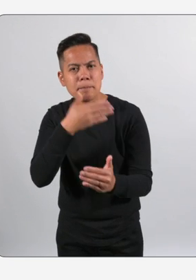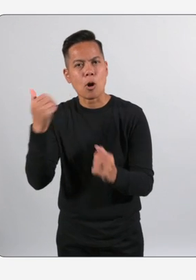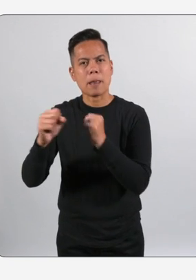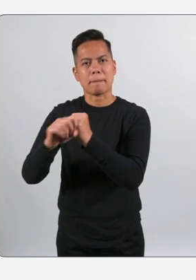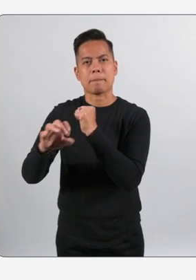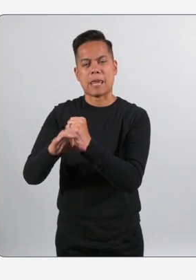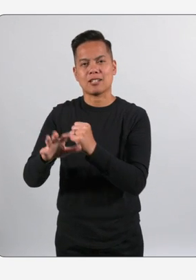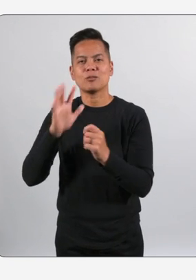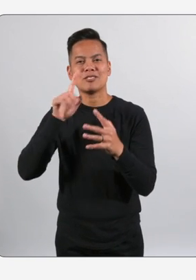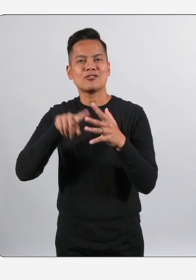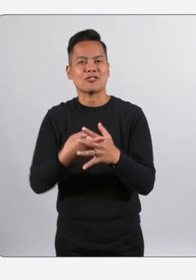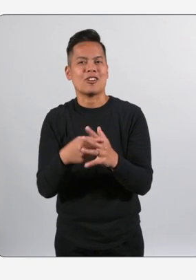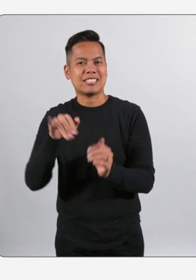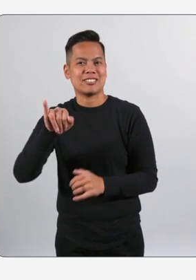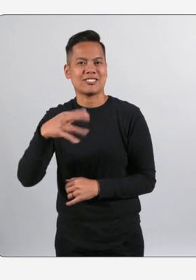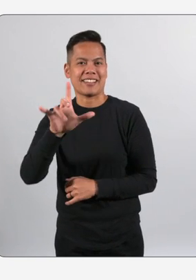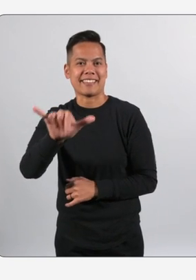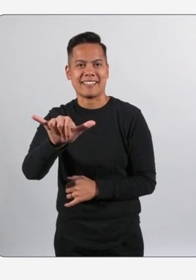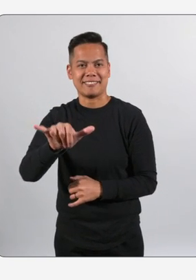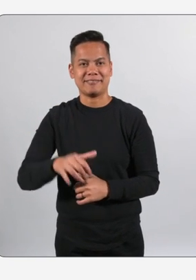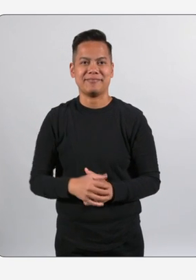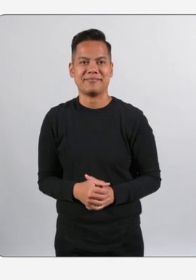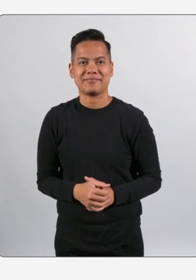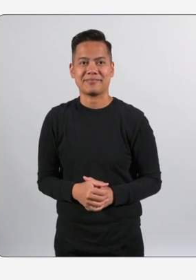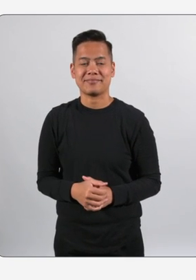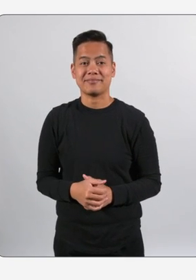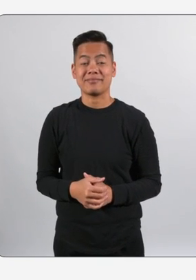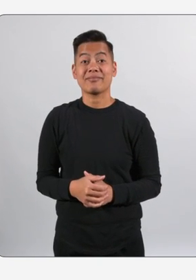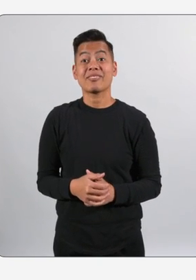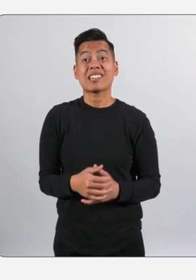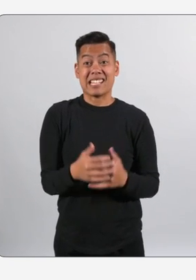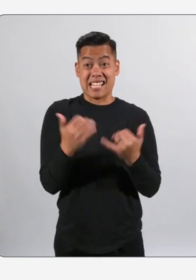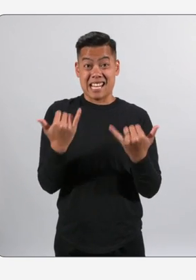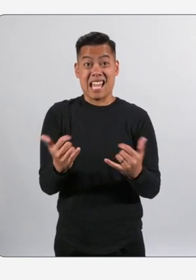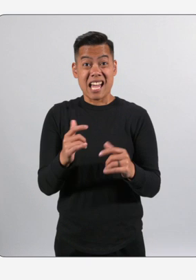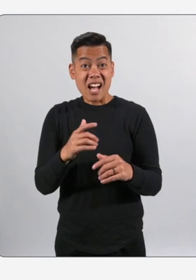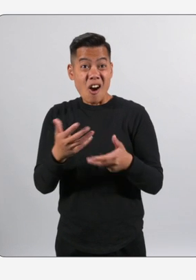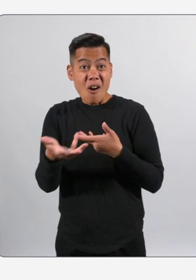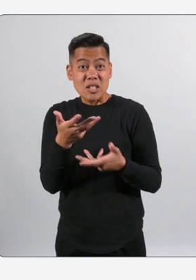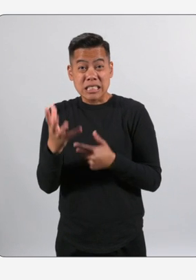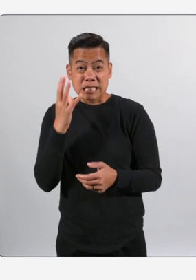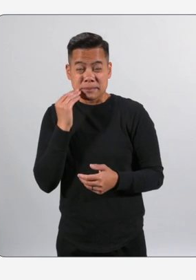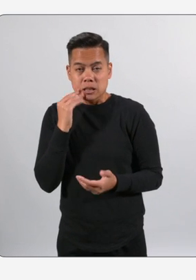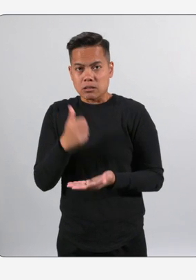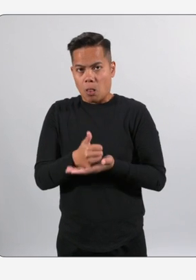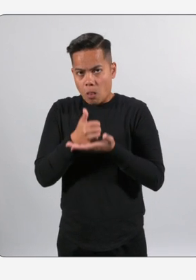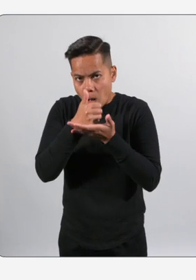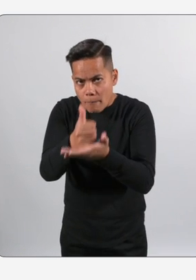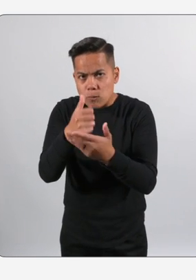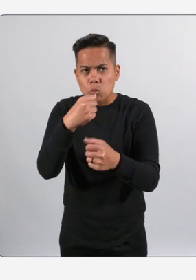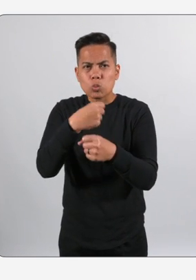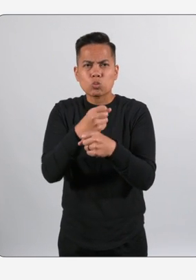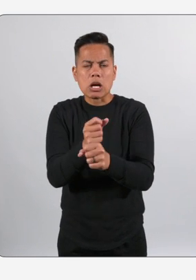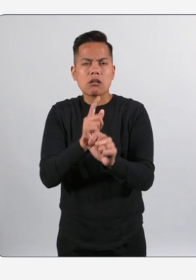July. Now that the conversational experience has helped create an awesome set of new assets for